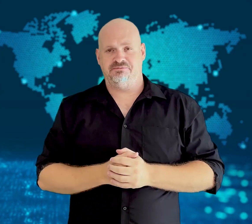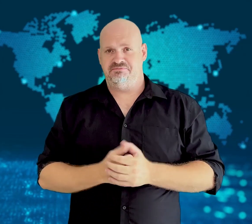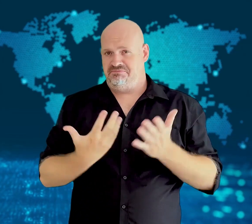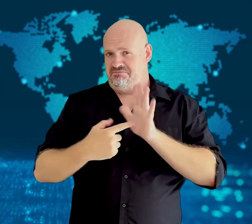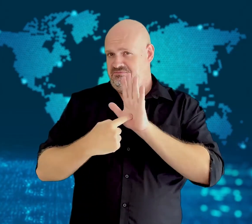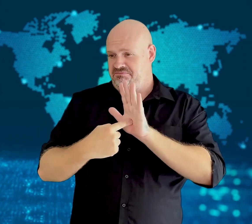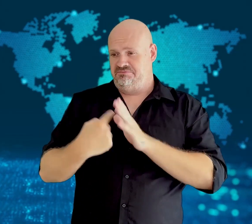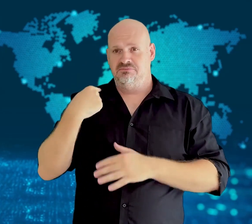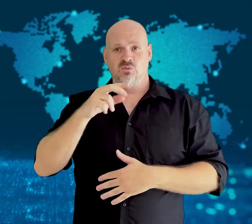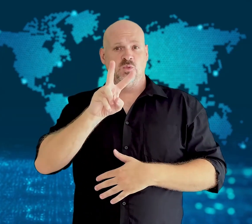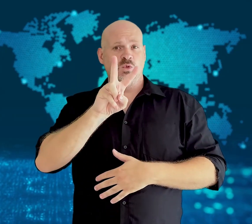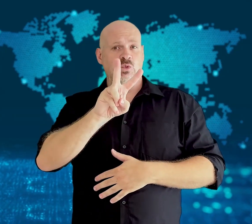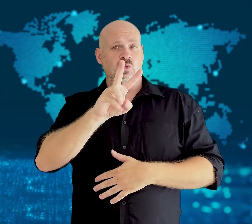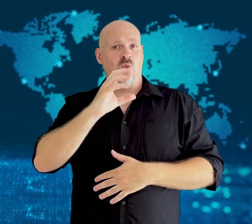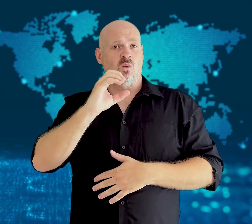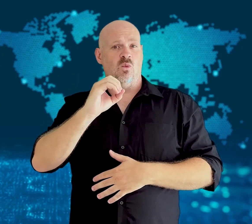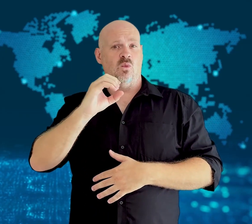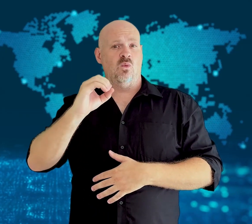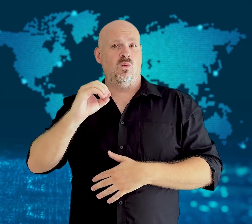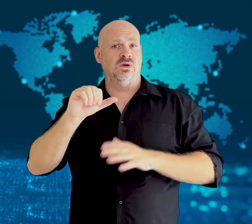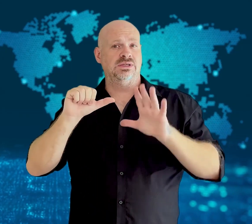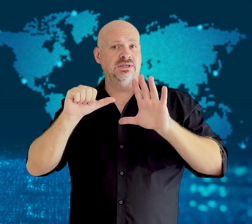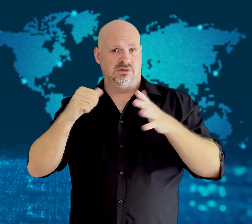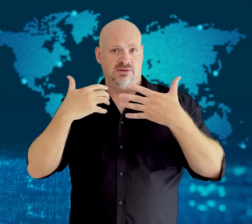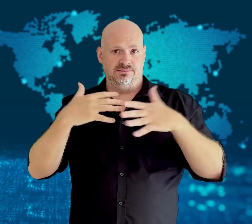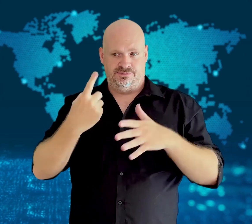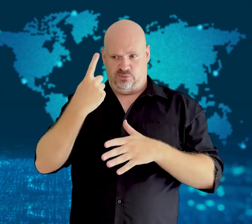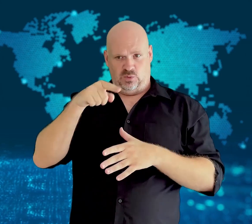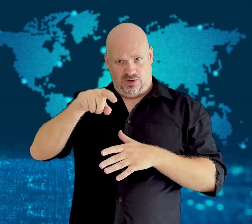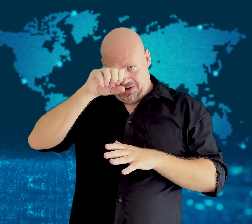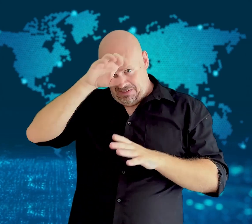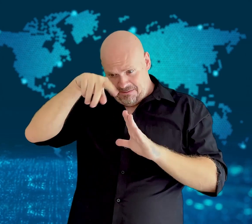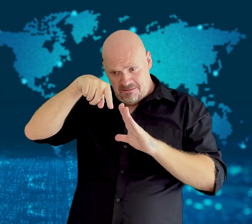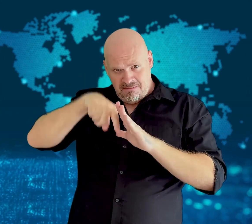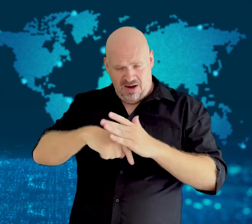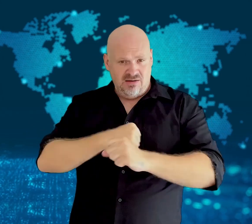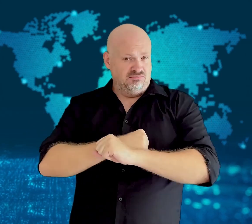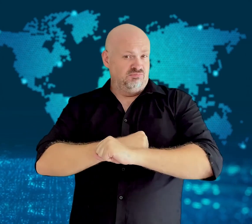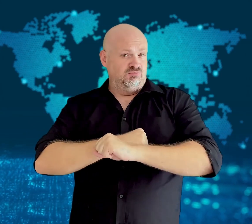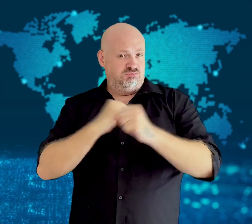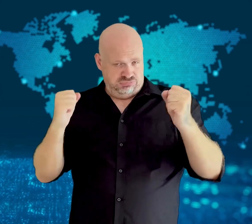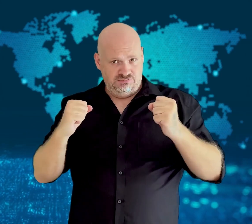in January of this year, but the area has a history of mining tragedies.